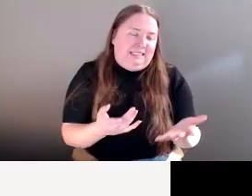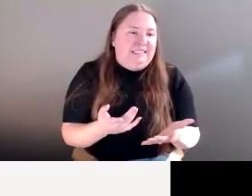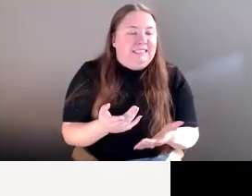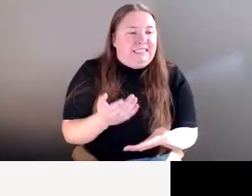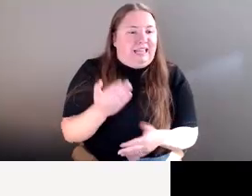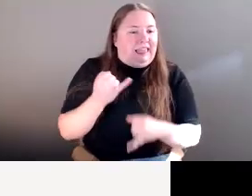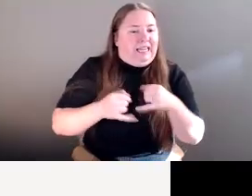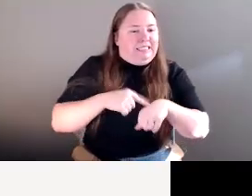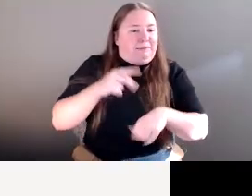And so,